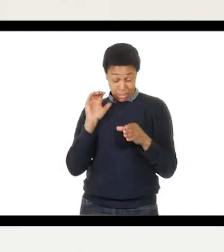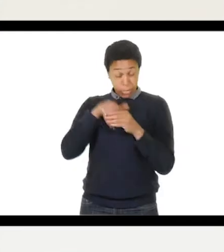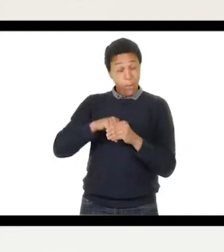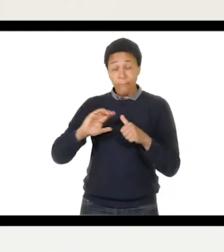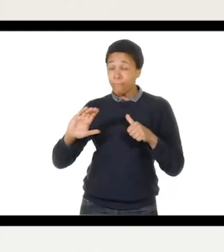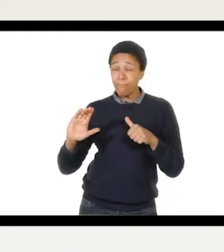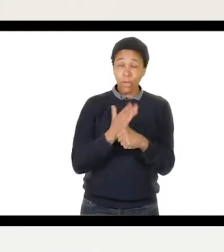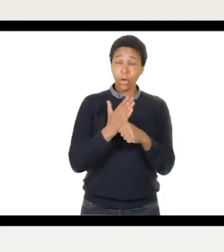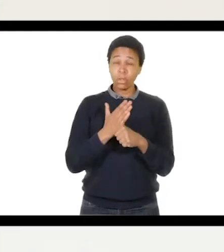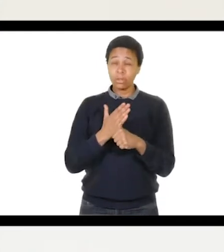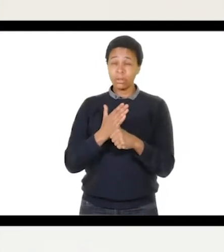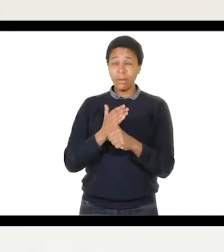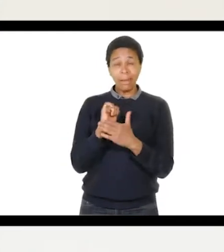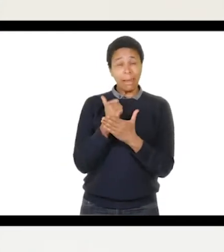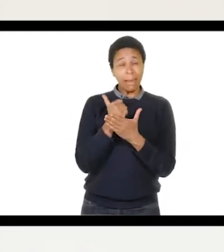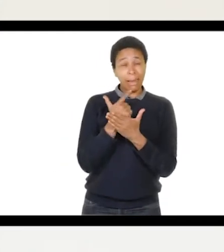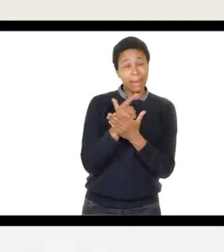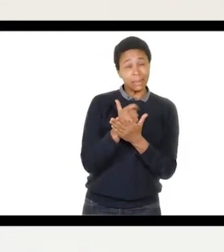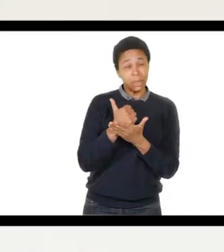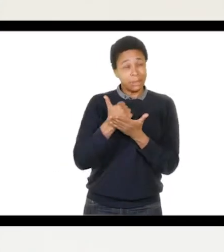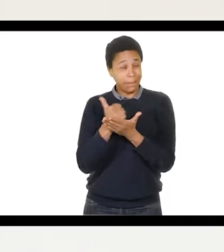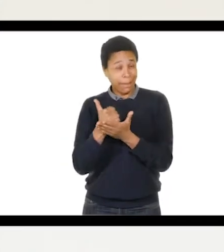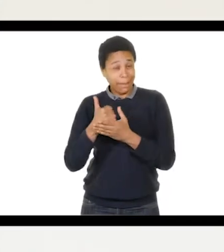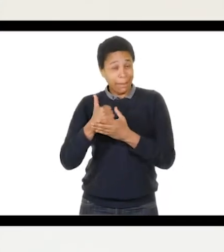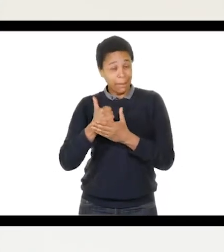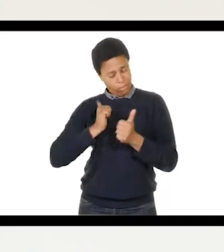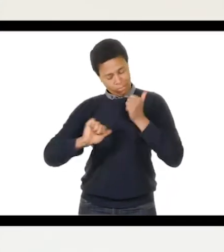was going on the first ever lesbian and gay pride march.